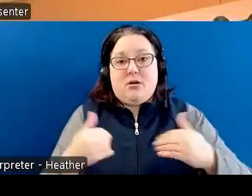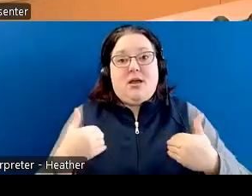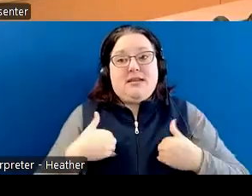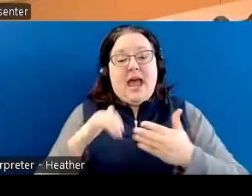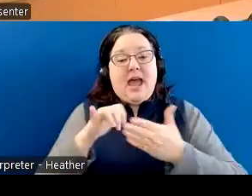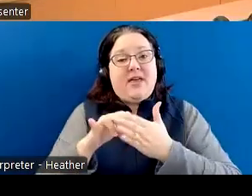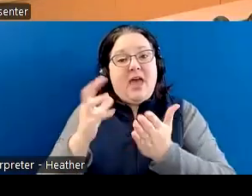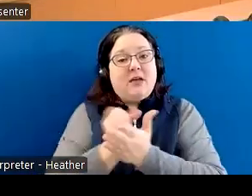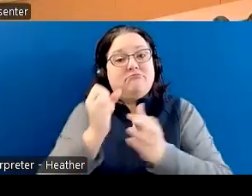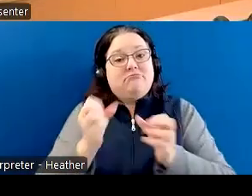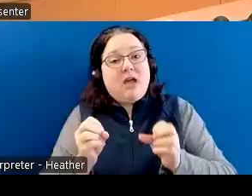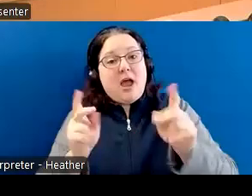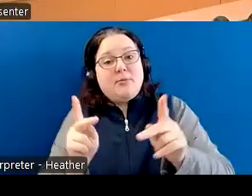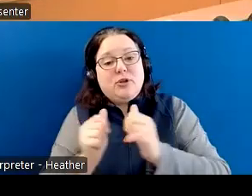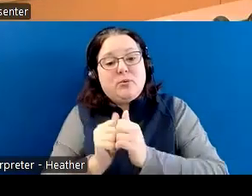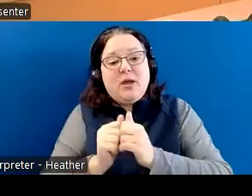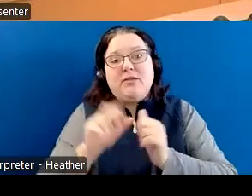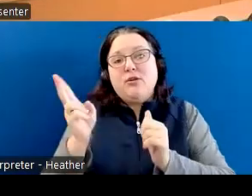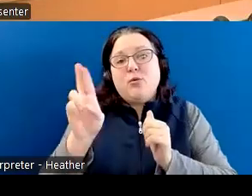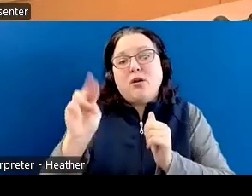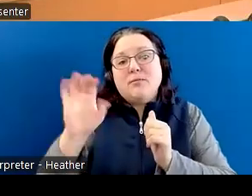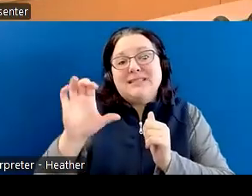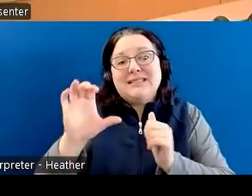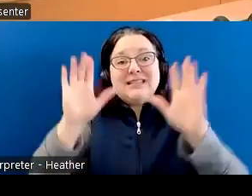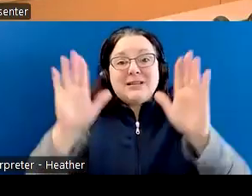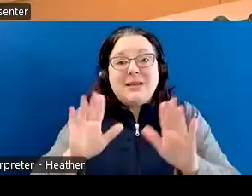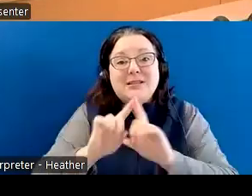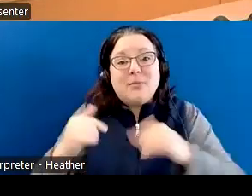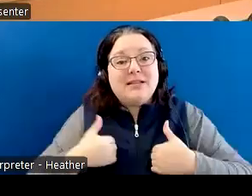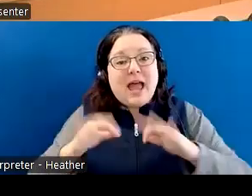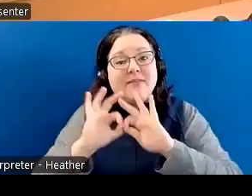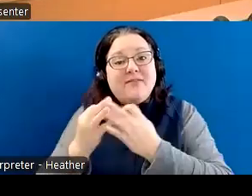through the URMC is amazing, but I think bringing families in to speak about their experiences is